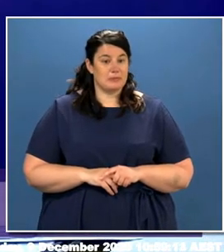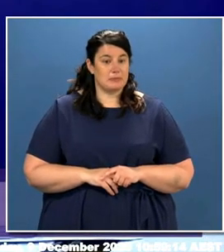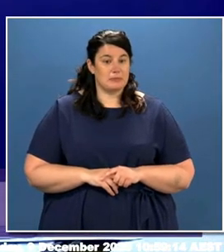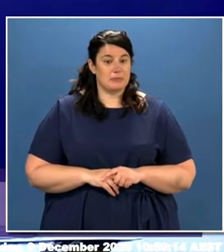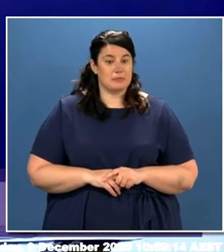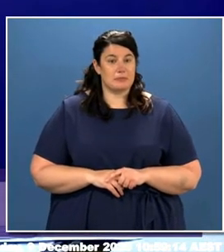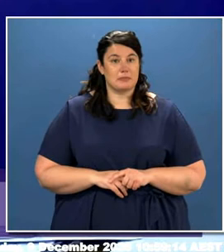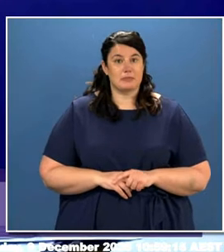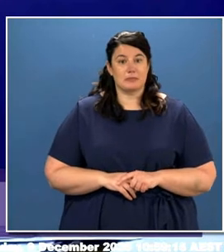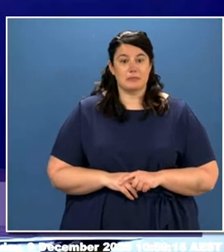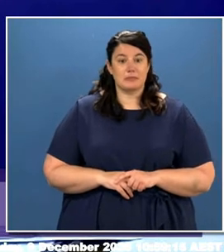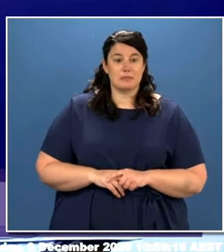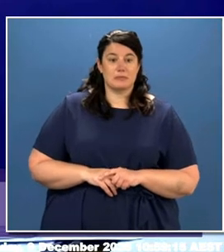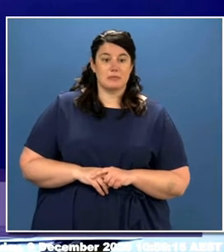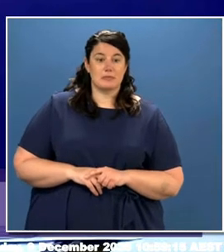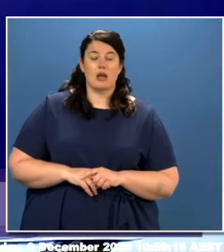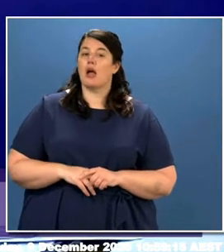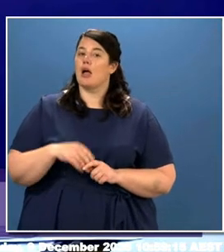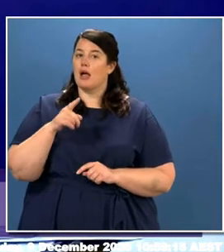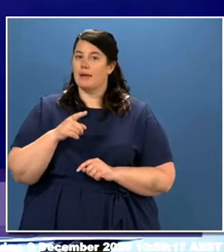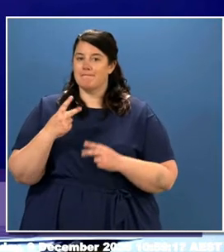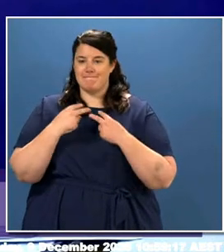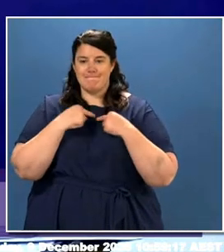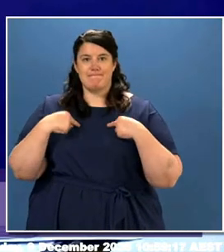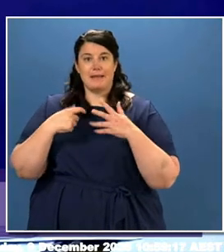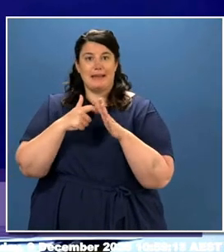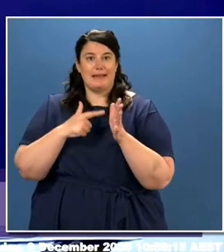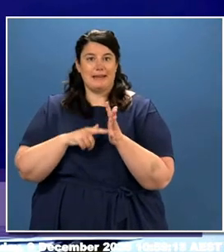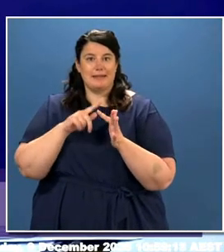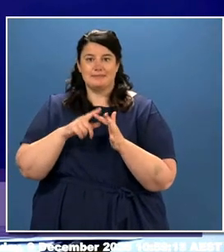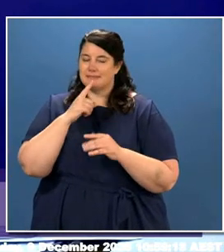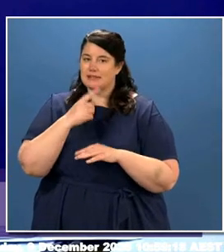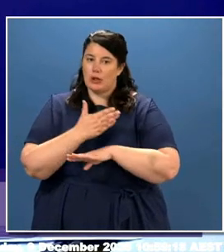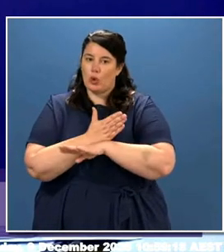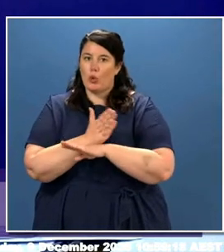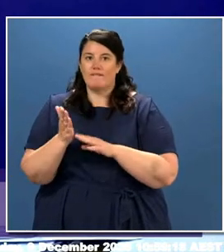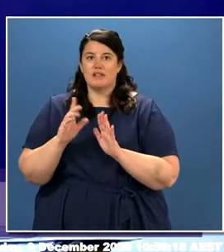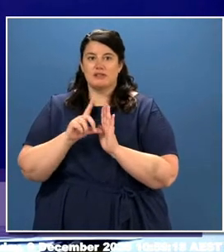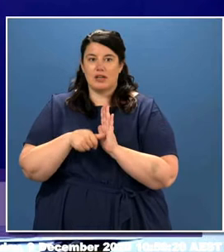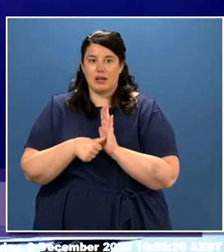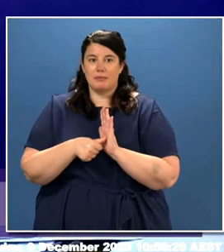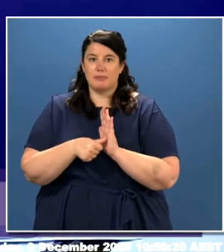We've gone over time. I don't think that should be an impediment that we take the 20 minutes